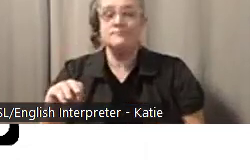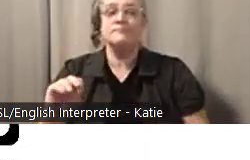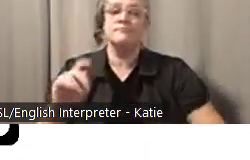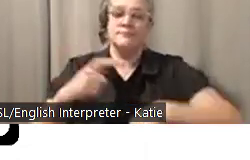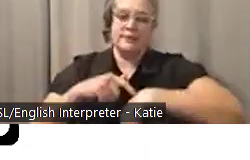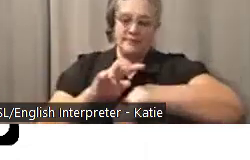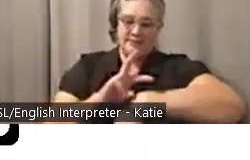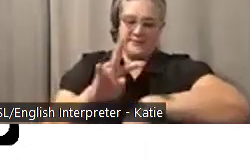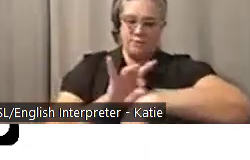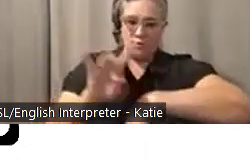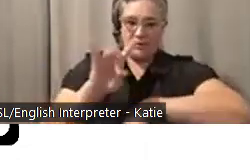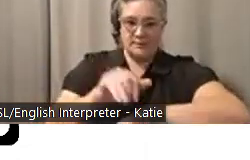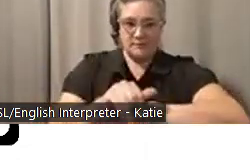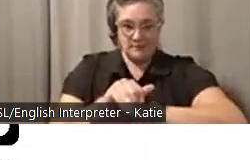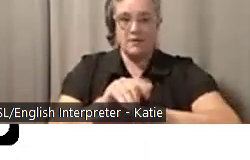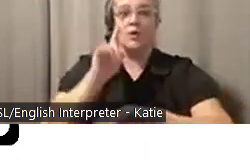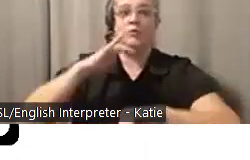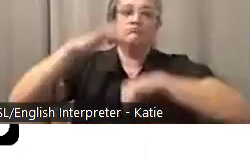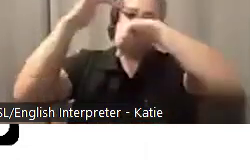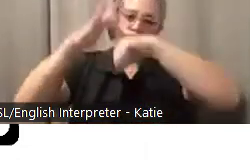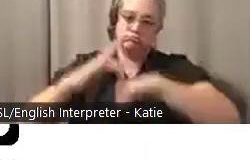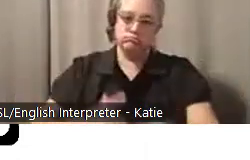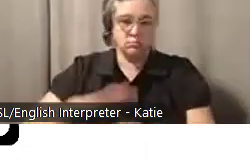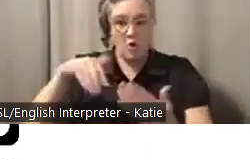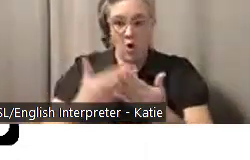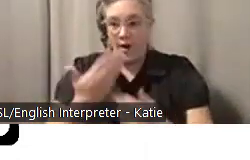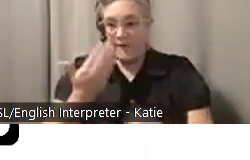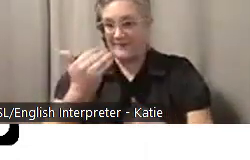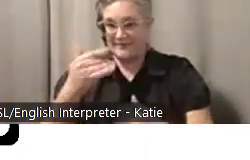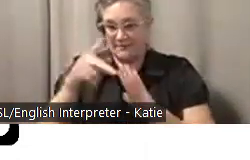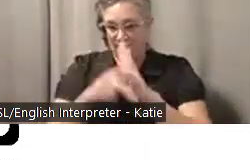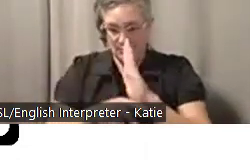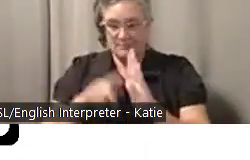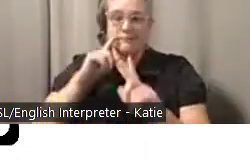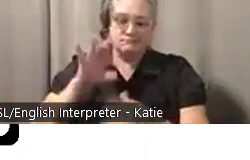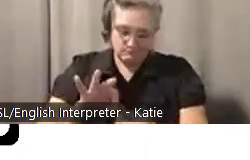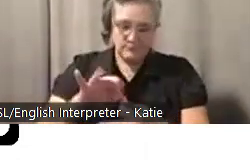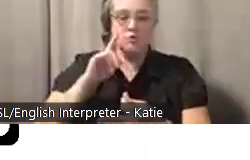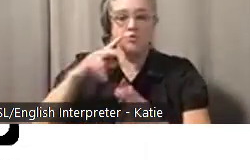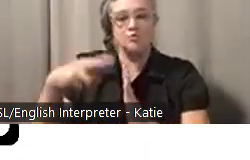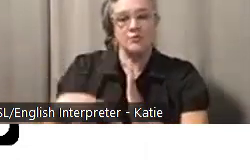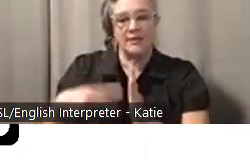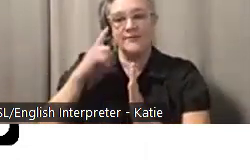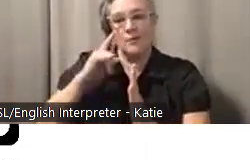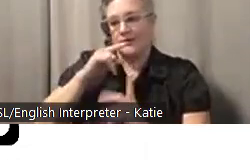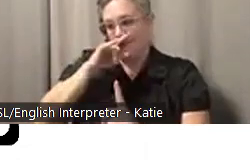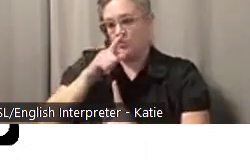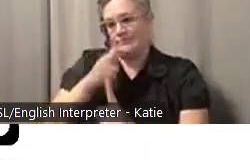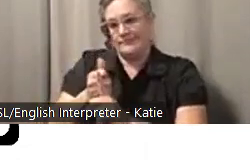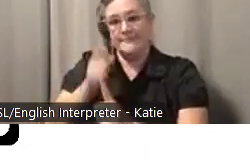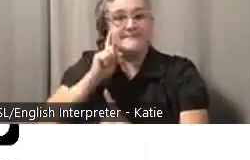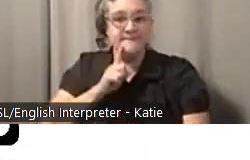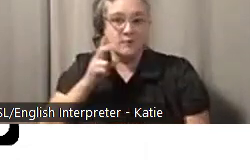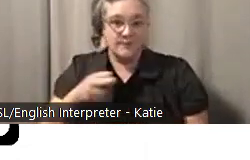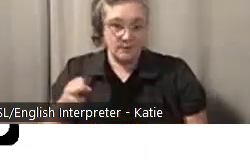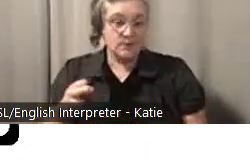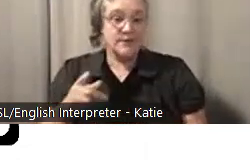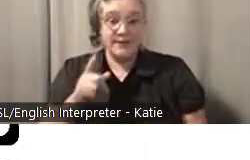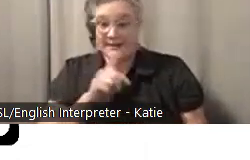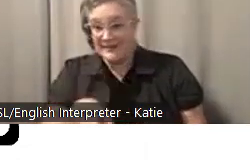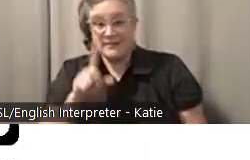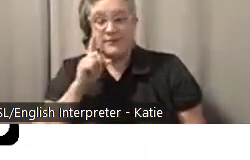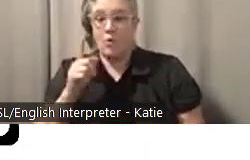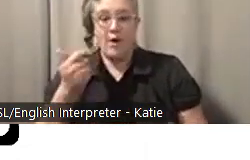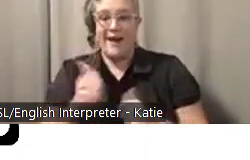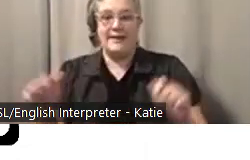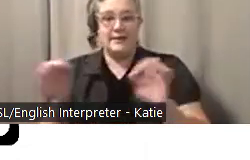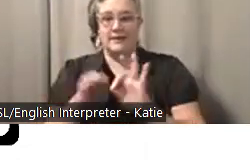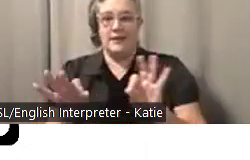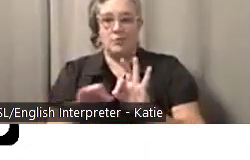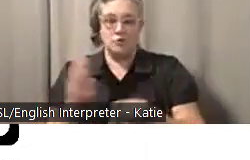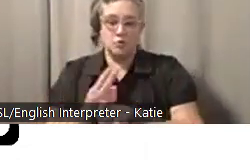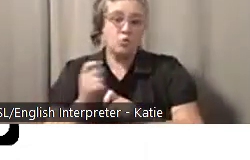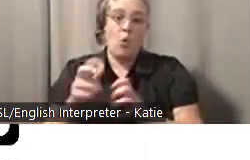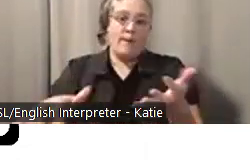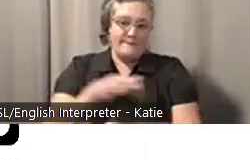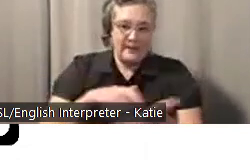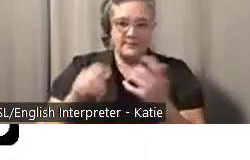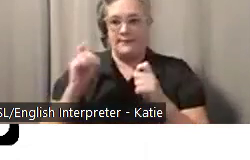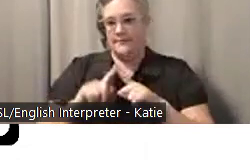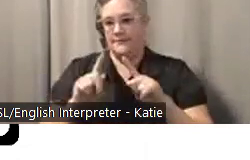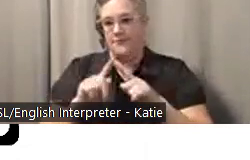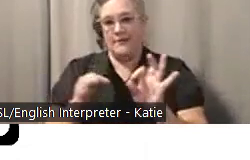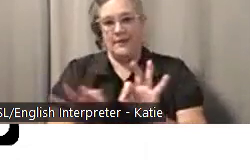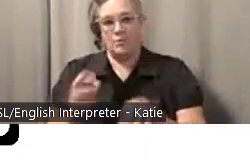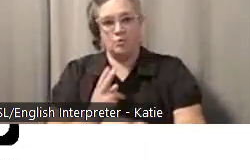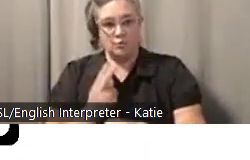So we'll highlight all 15 principles for reading with children who are deaf and hard of hearing, and that will be, um, for all language choices, um, or a combination of. So, please check that out.